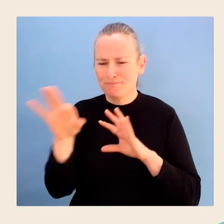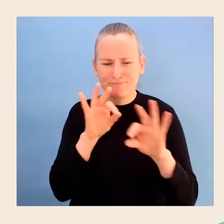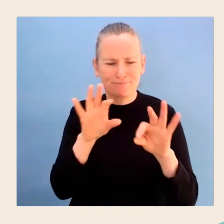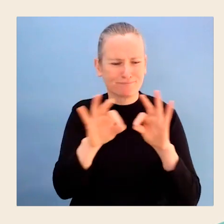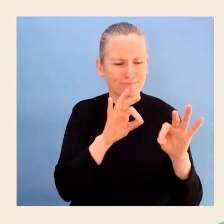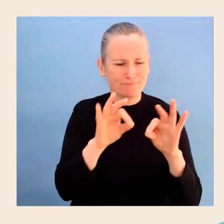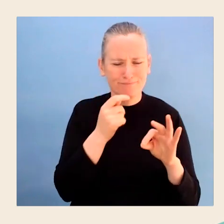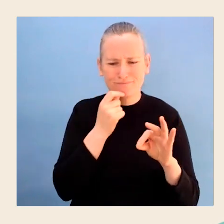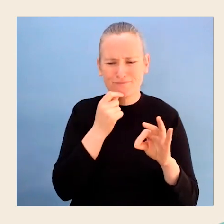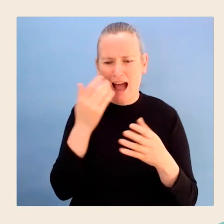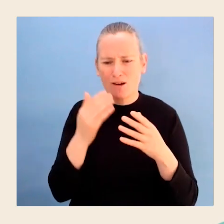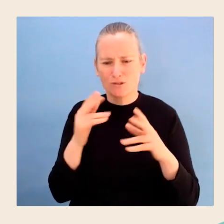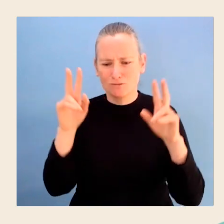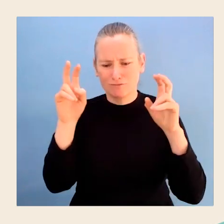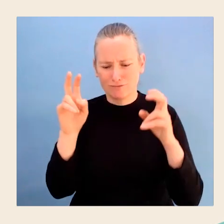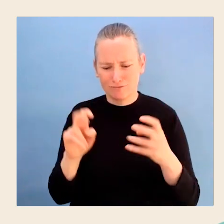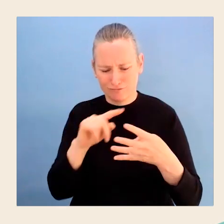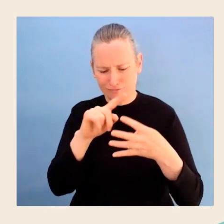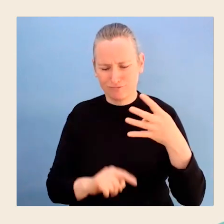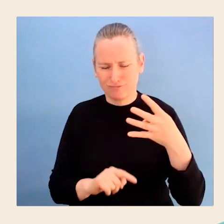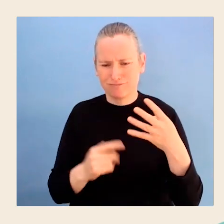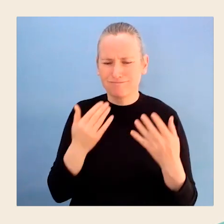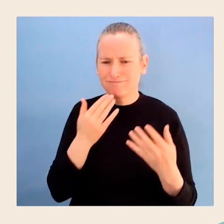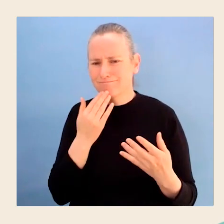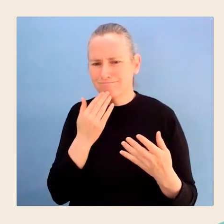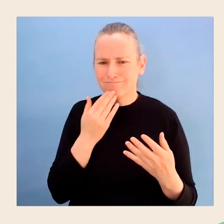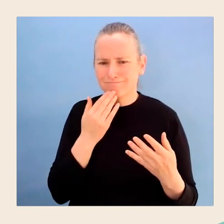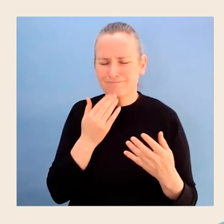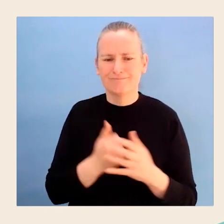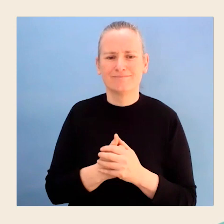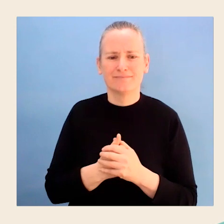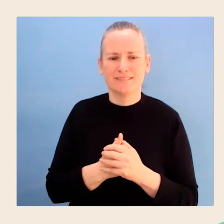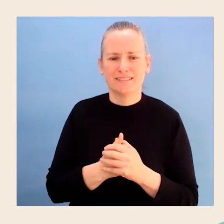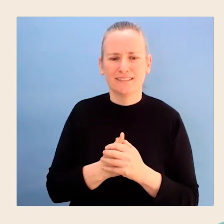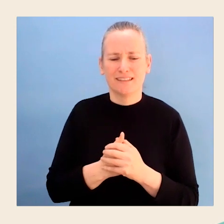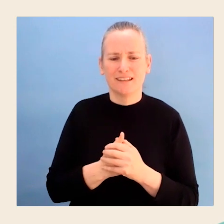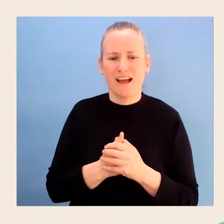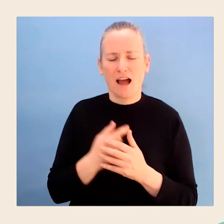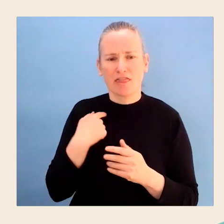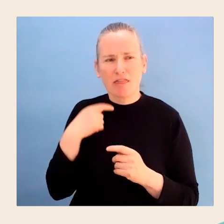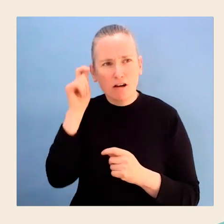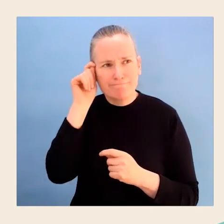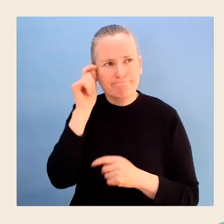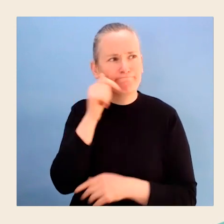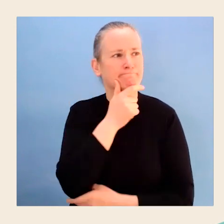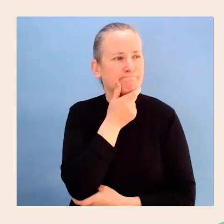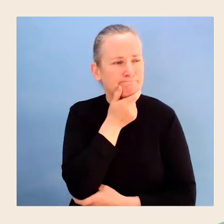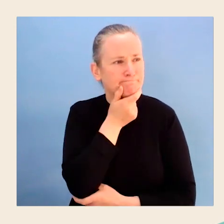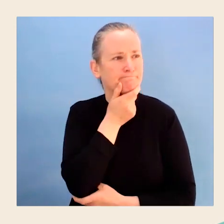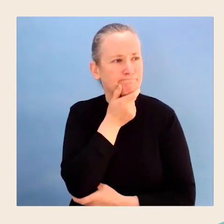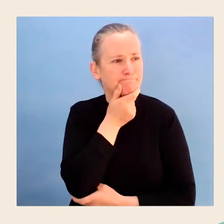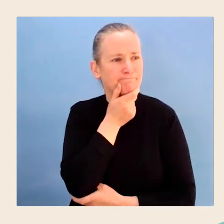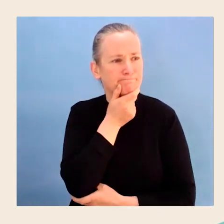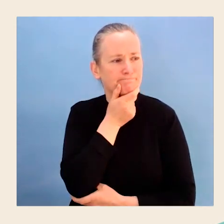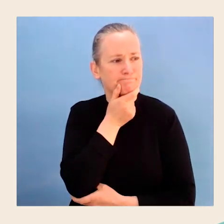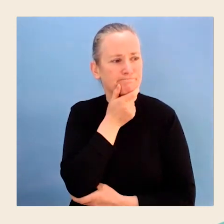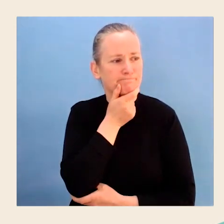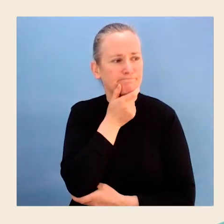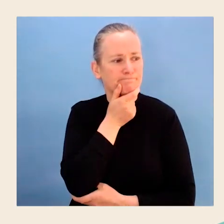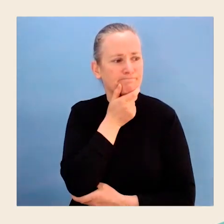or organise in some way. And I thought about what are some larger ways of being,